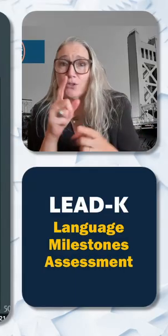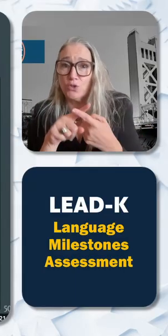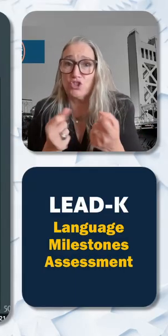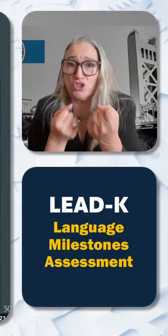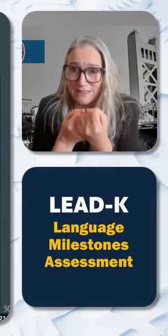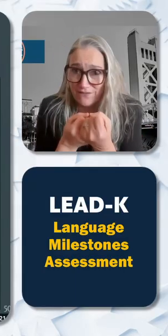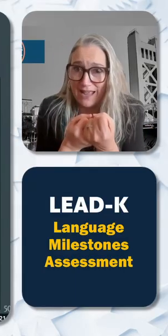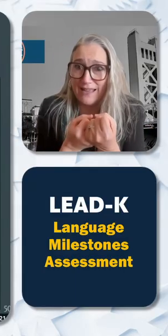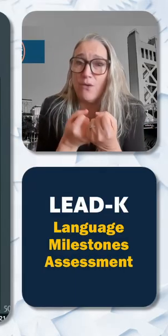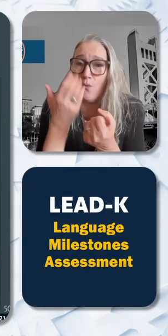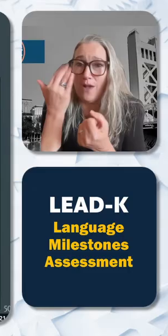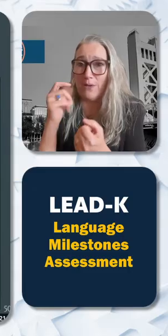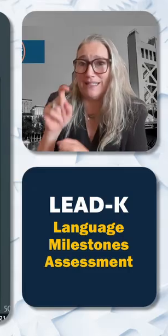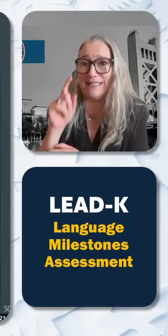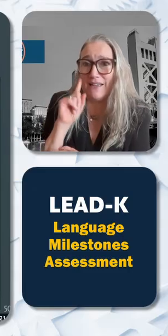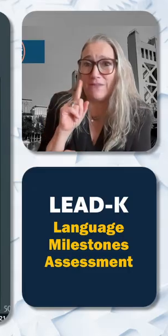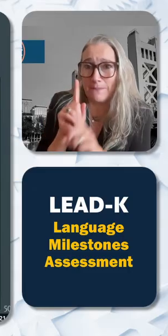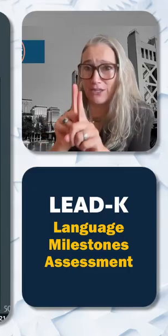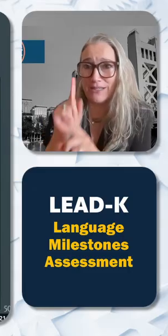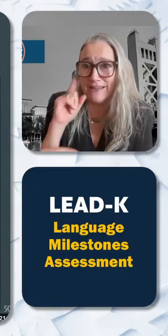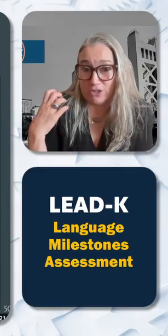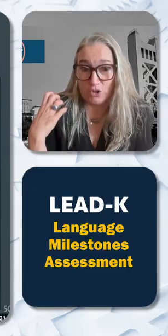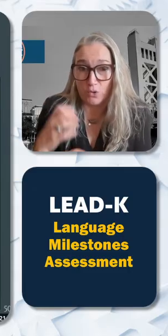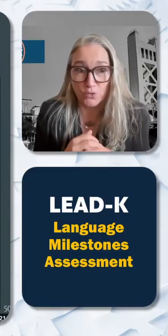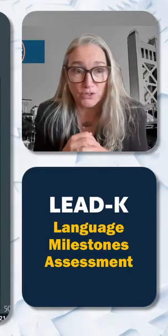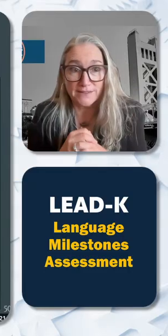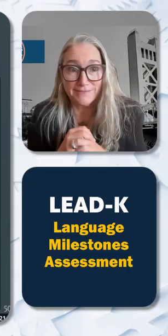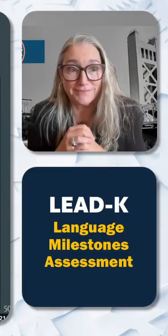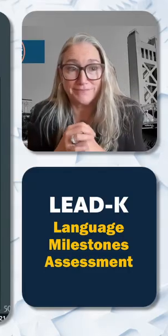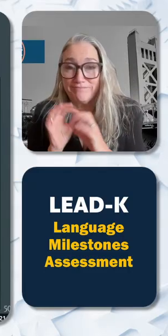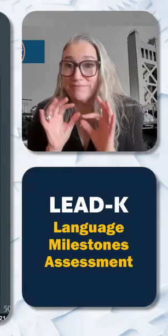All of that is listed, and you can use this to justify